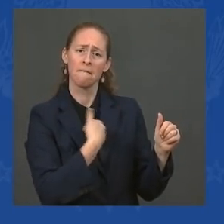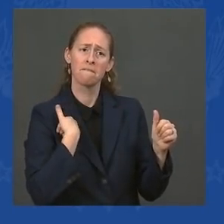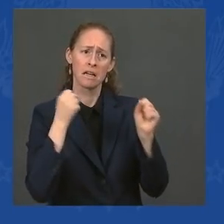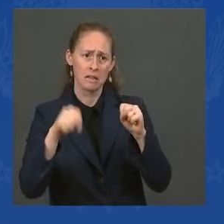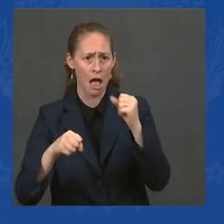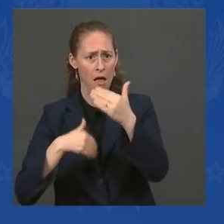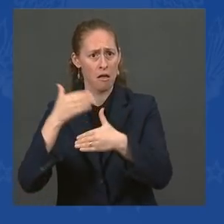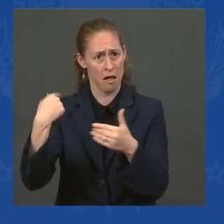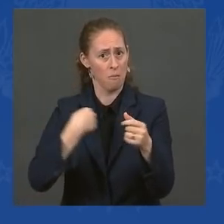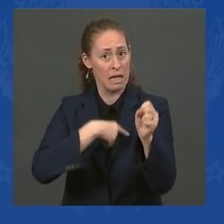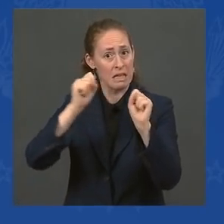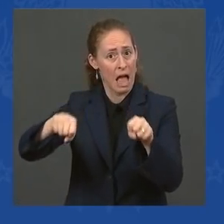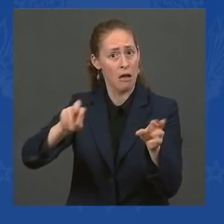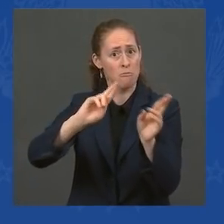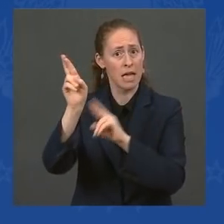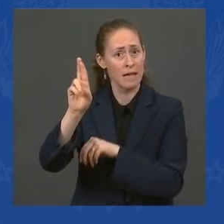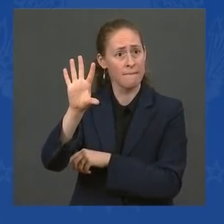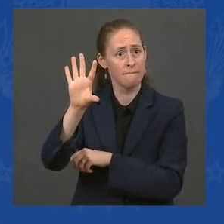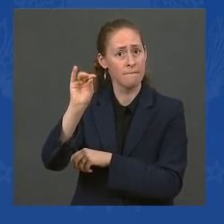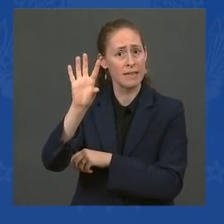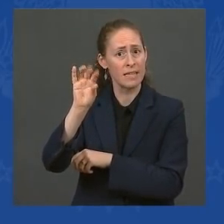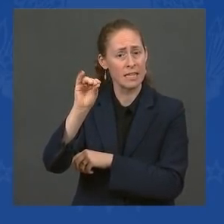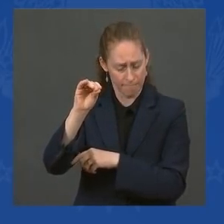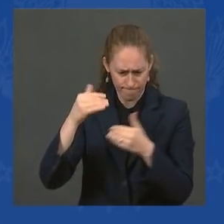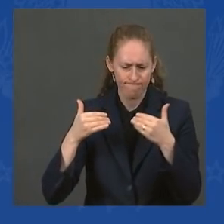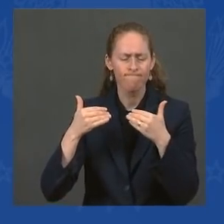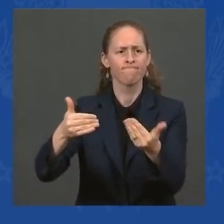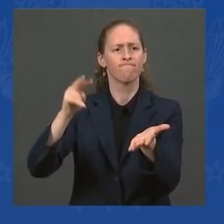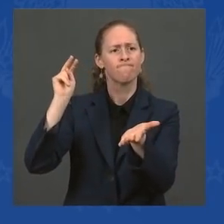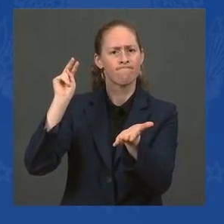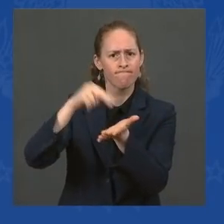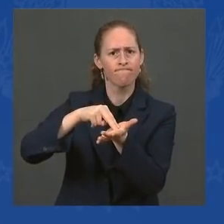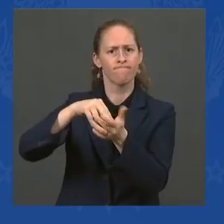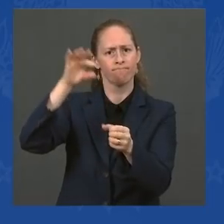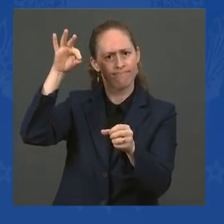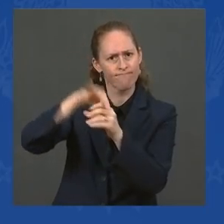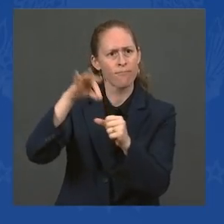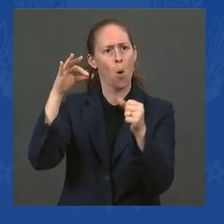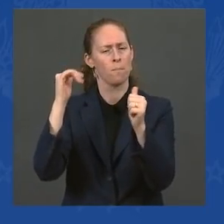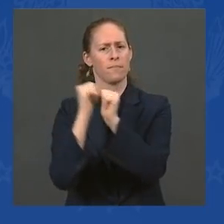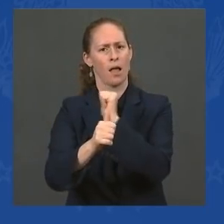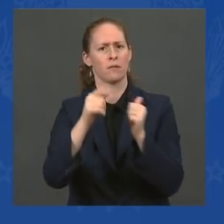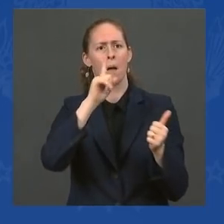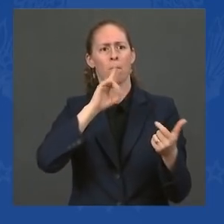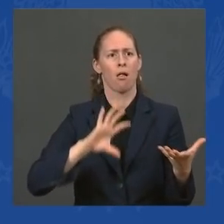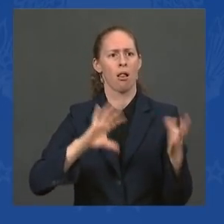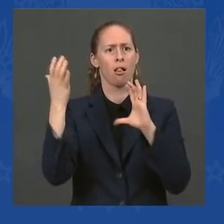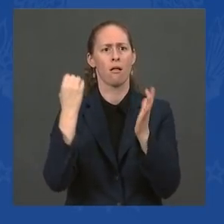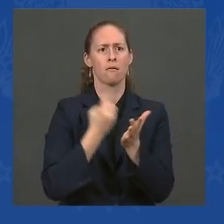The Democrats are willing to step up and stop this economic catastrophe if Senate Republicans will just get out of the way.